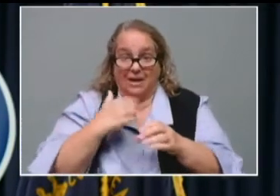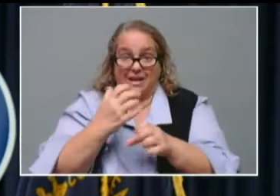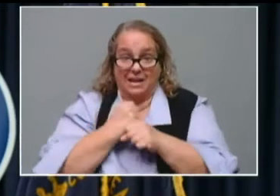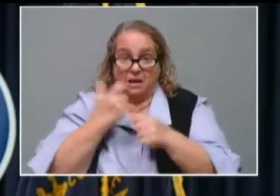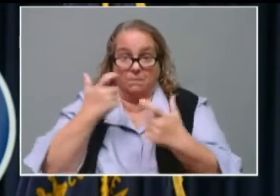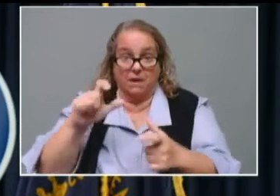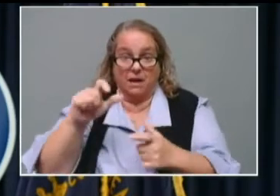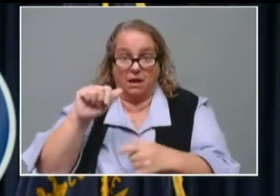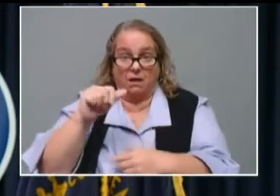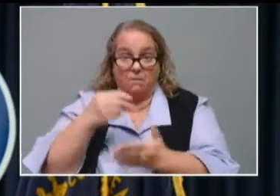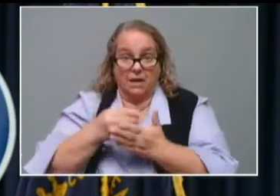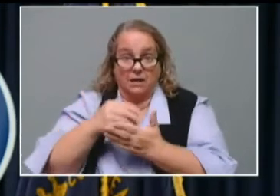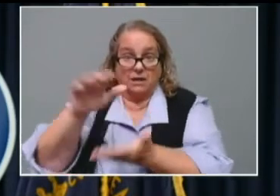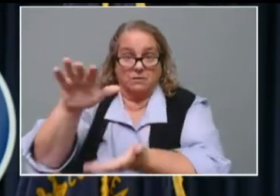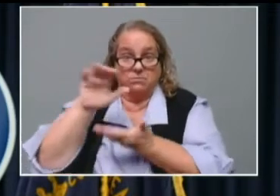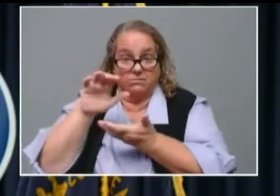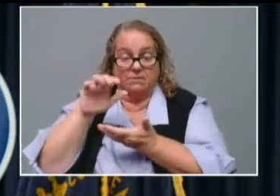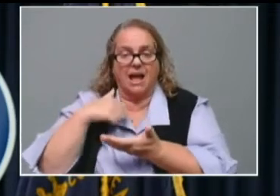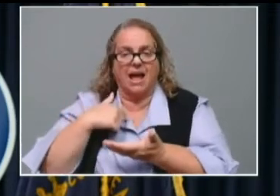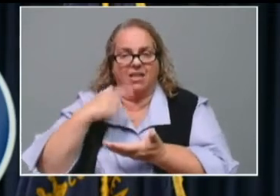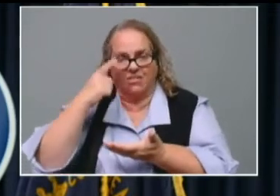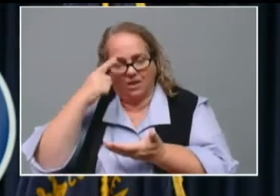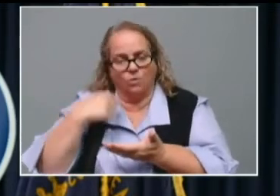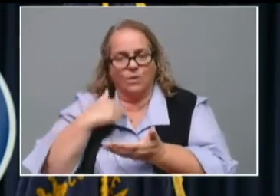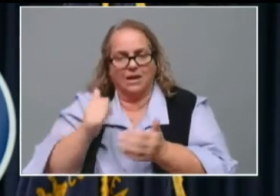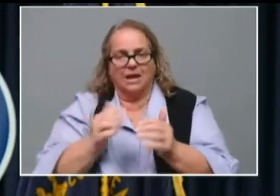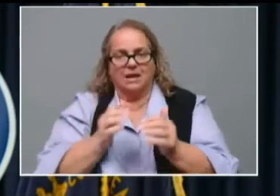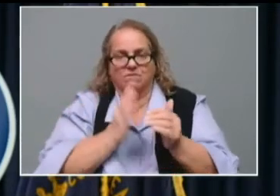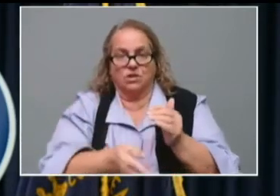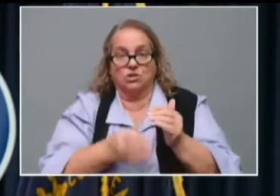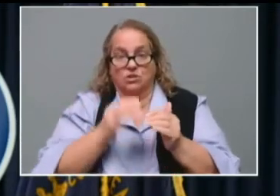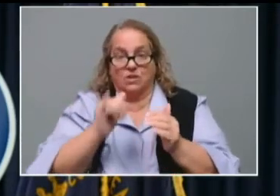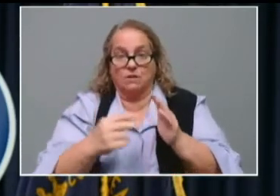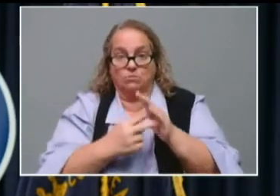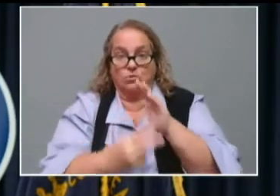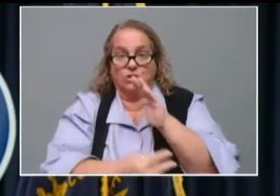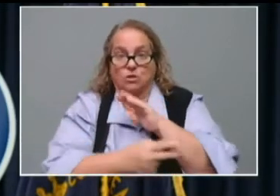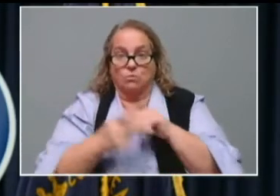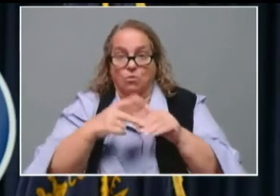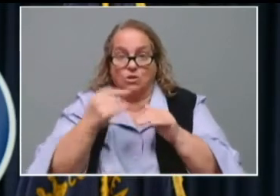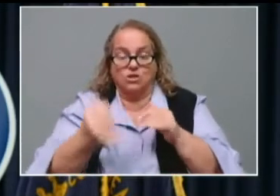believe that we can do this whole project without tolls. That is my goal.